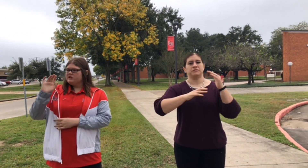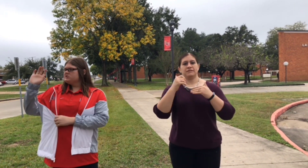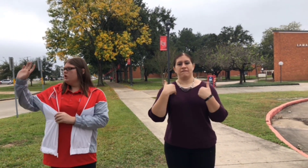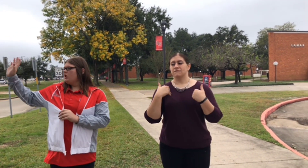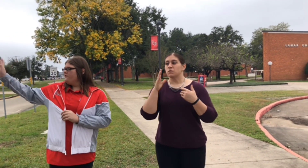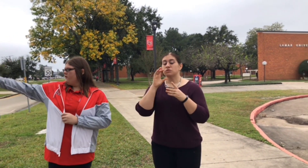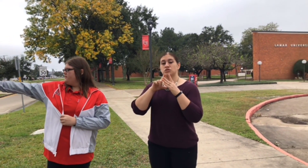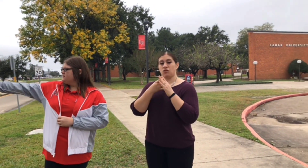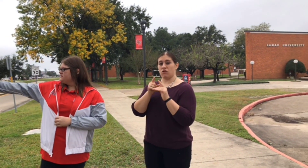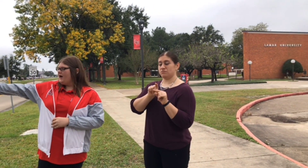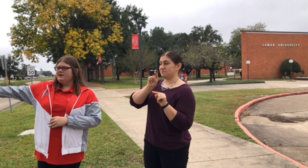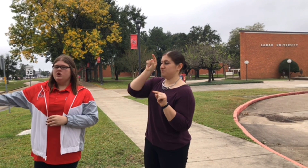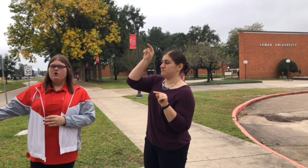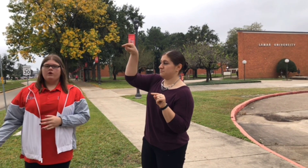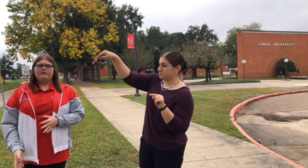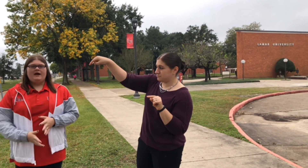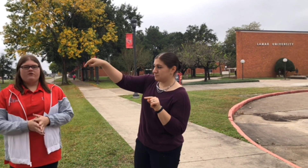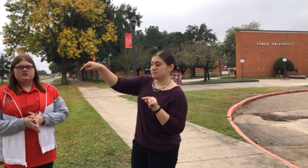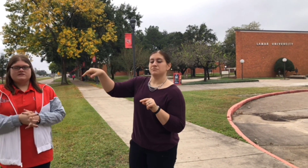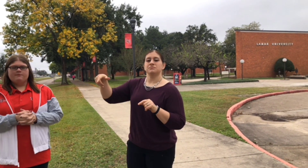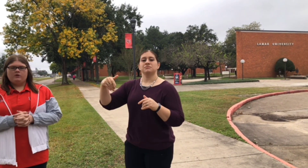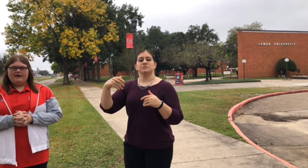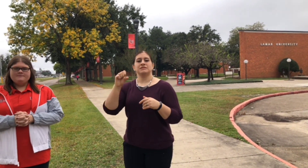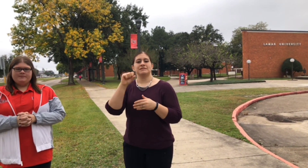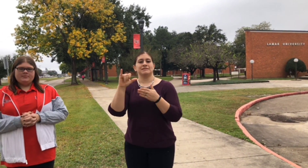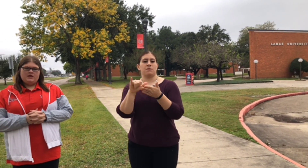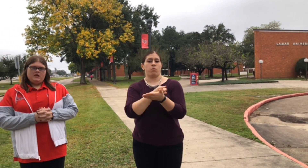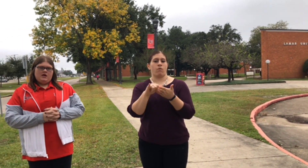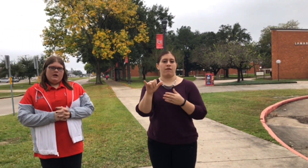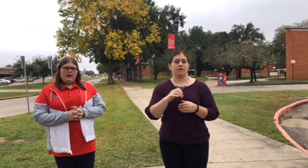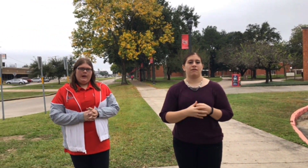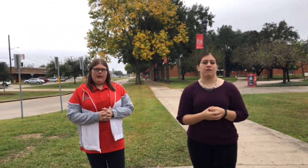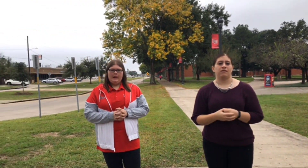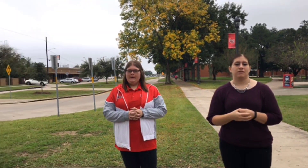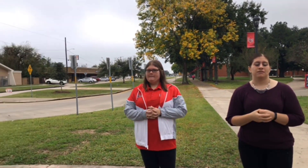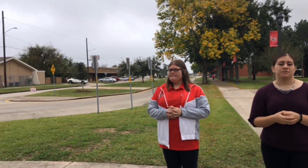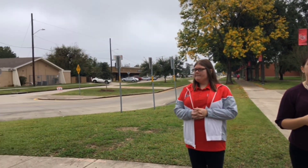we're gonna start off on this side where we have a Subway.